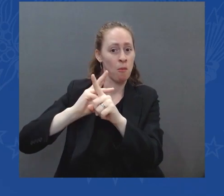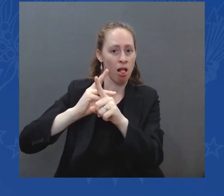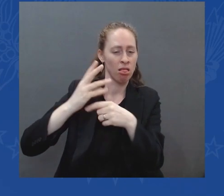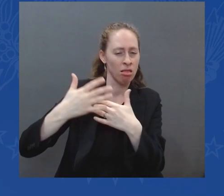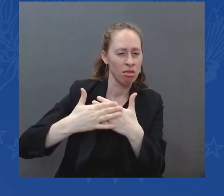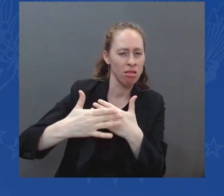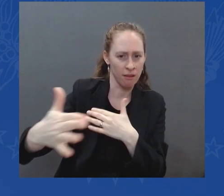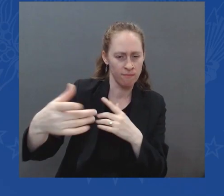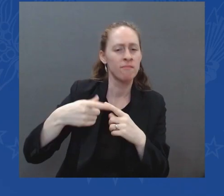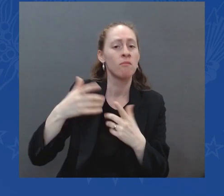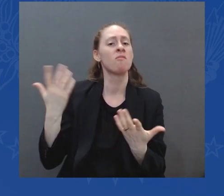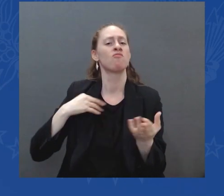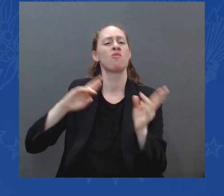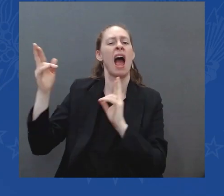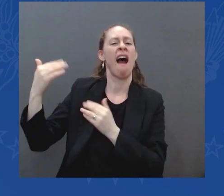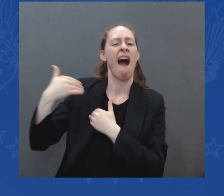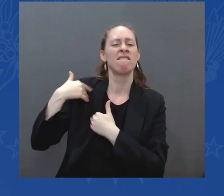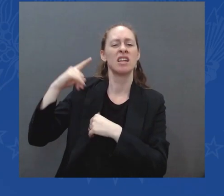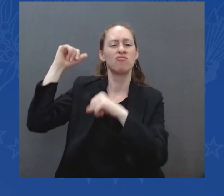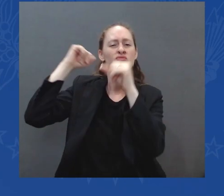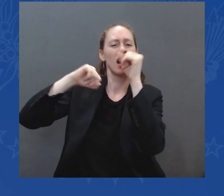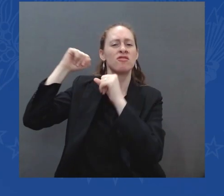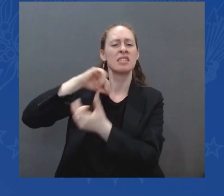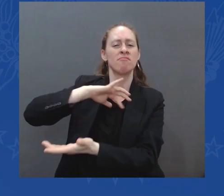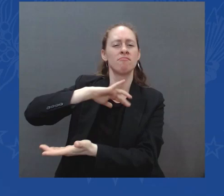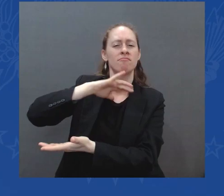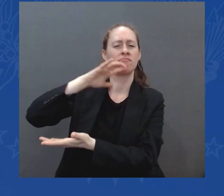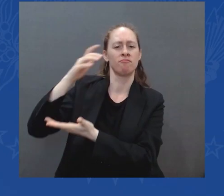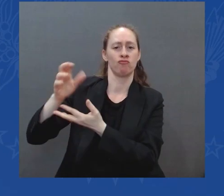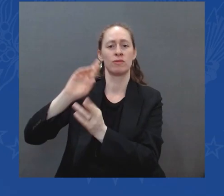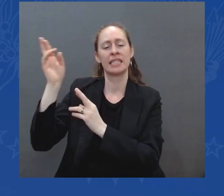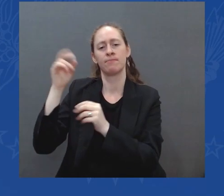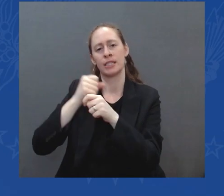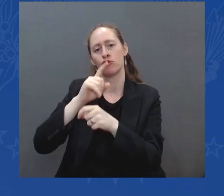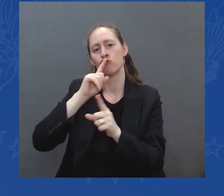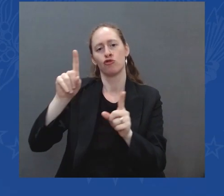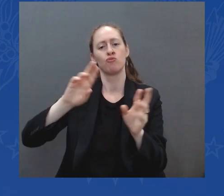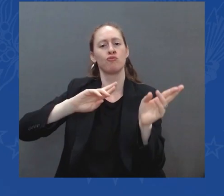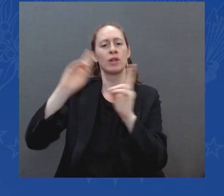until production ramps up later this year. And it is by far the largest release